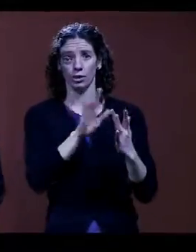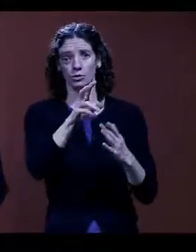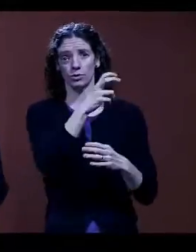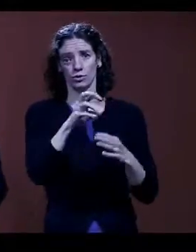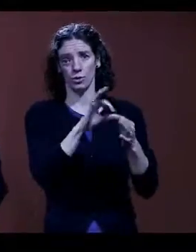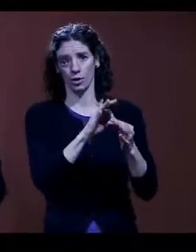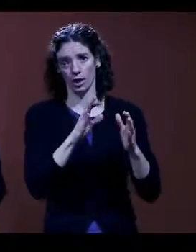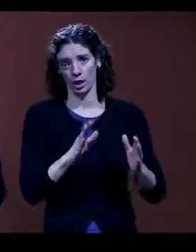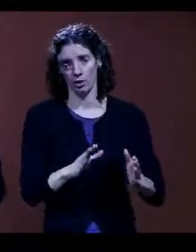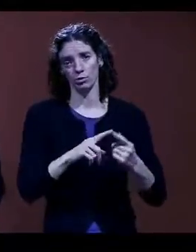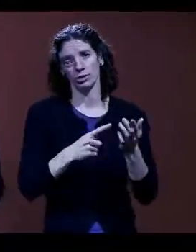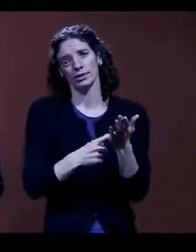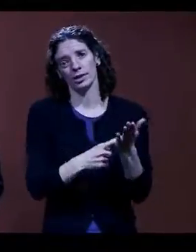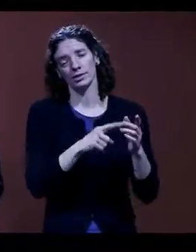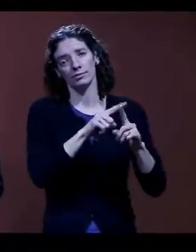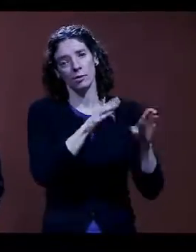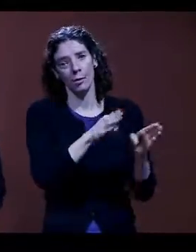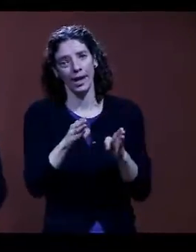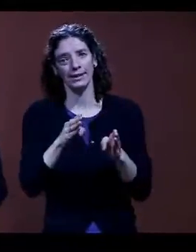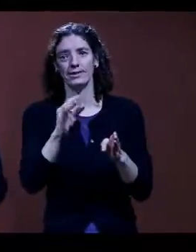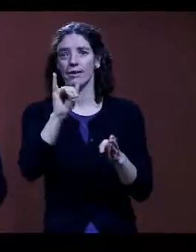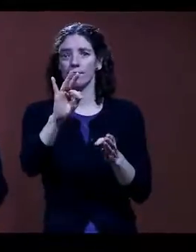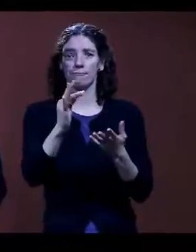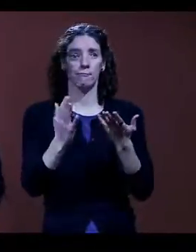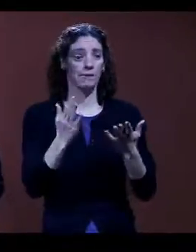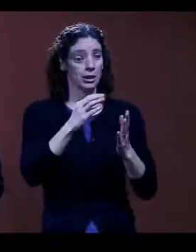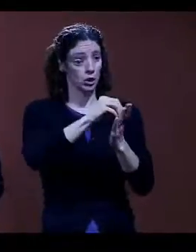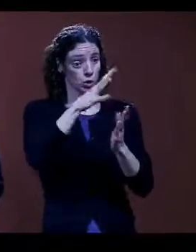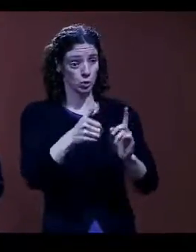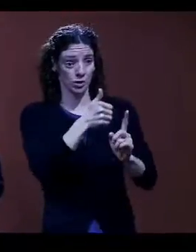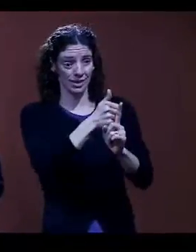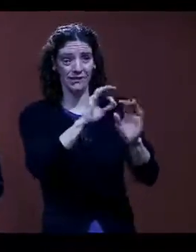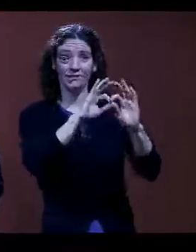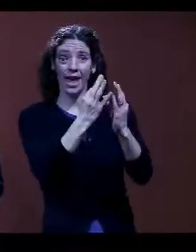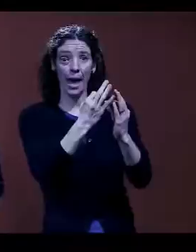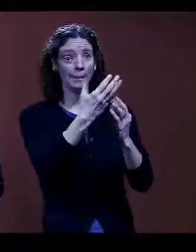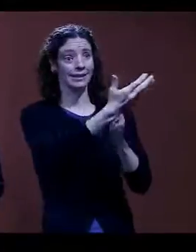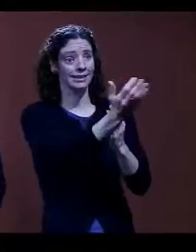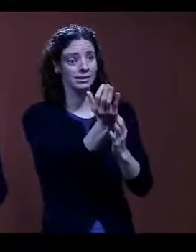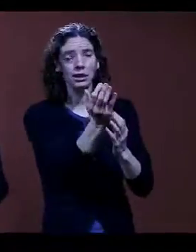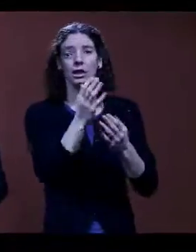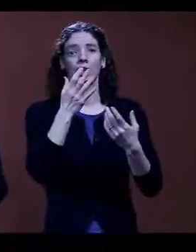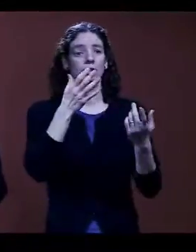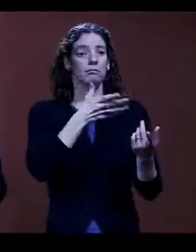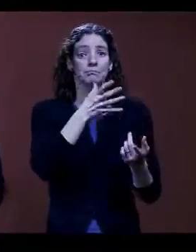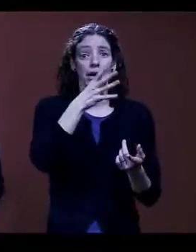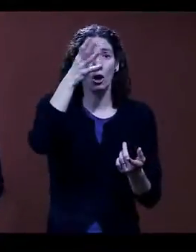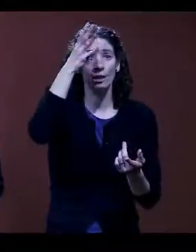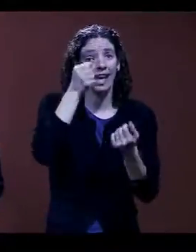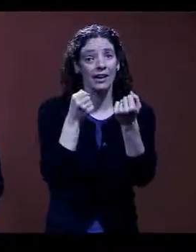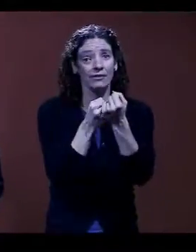to really discuss ways that families or parent advocates or VR counselors or any other community service providers